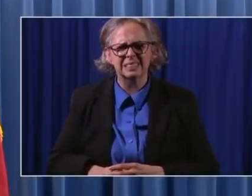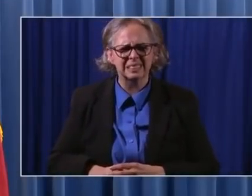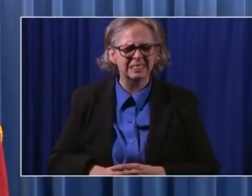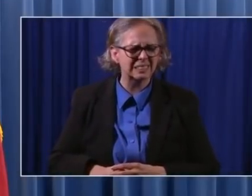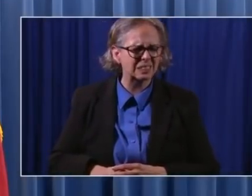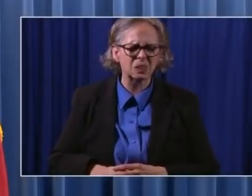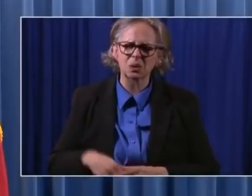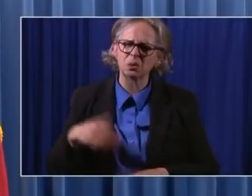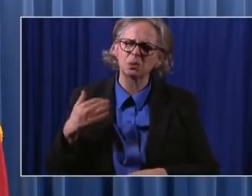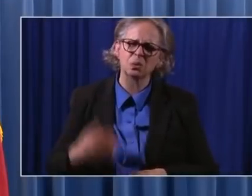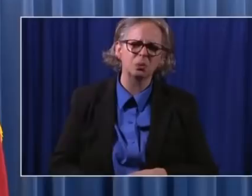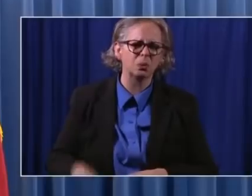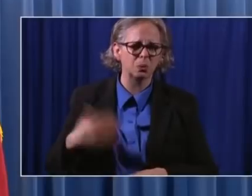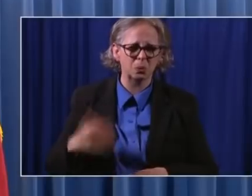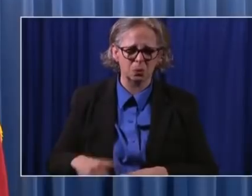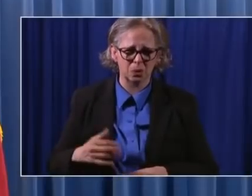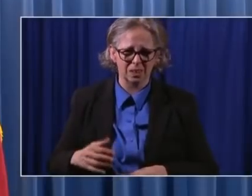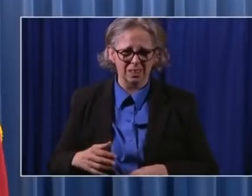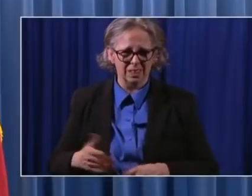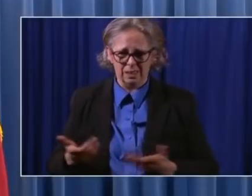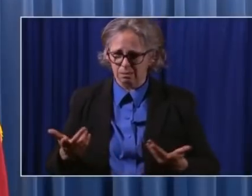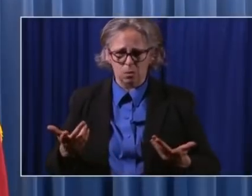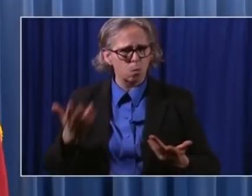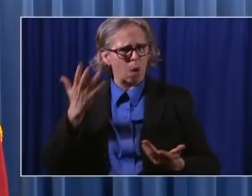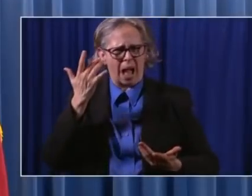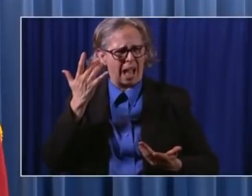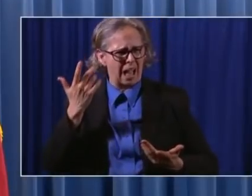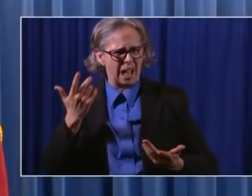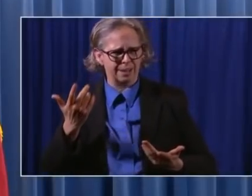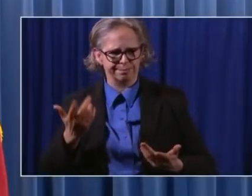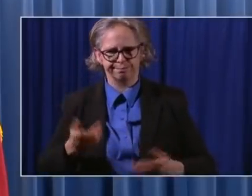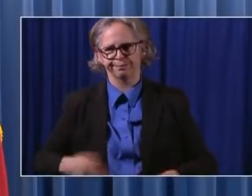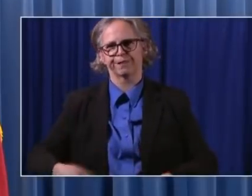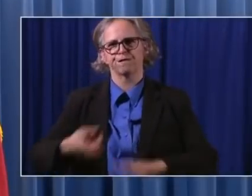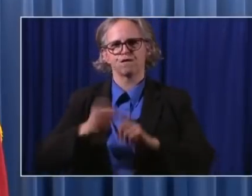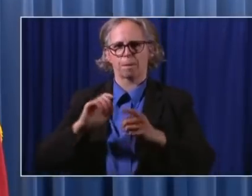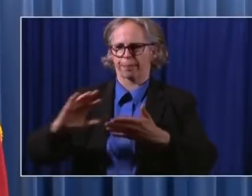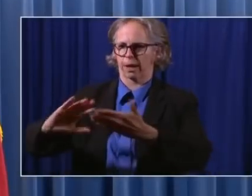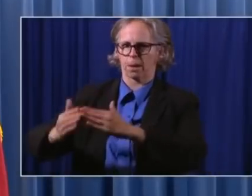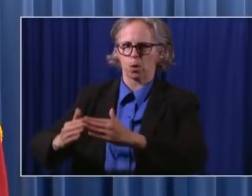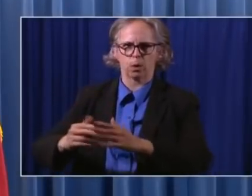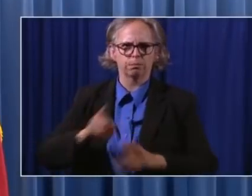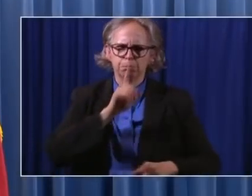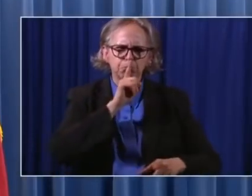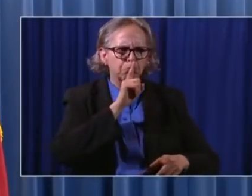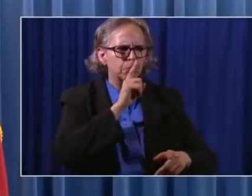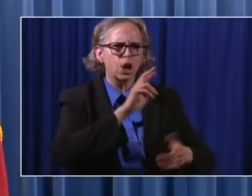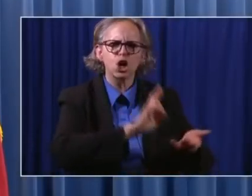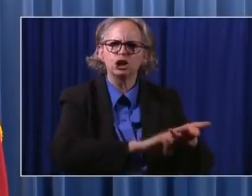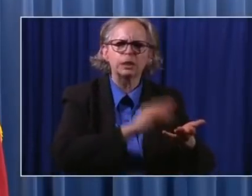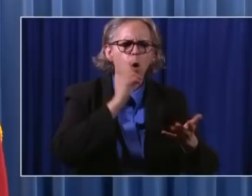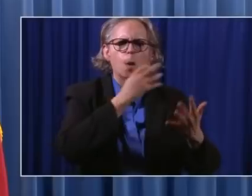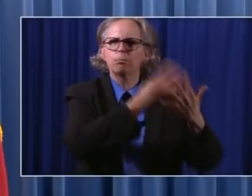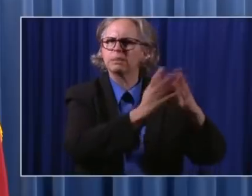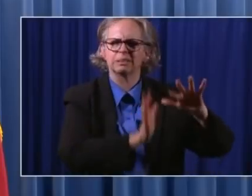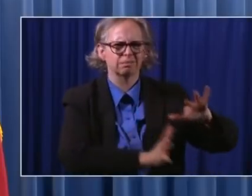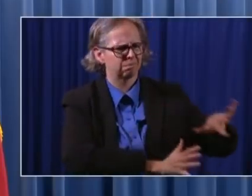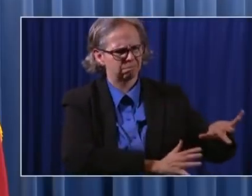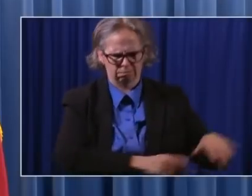MORE CASES IN THE LAST 2 WEEKS THEN OVER THE COURSE OF THE REST OF THE PANDEMIC. ALMOST ALL OF THESE NEW CASES